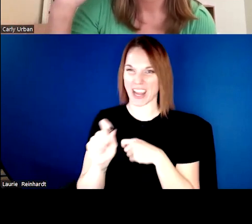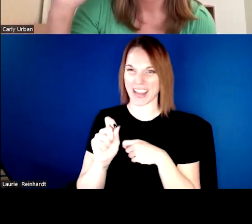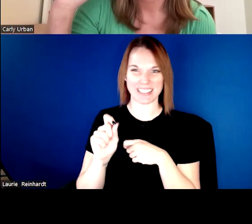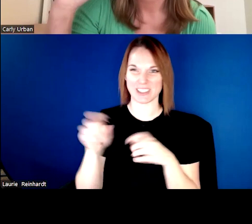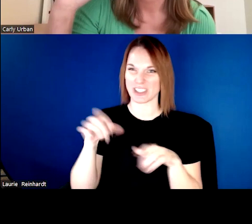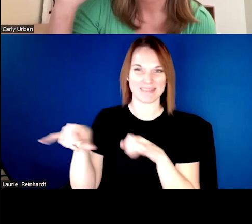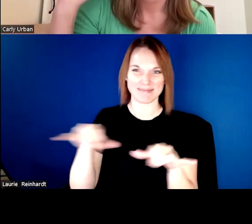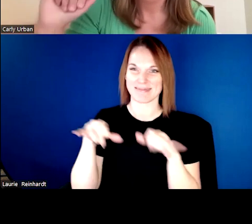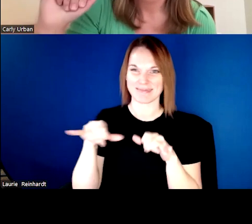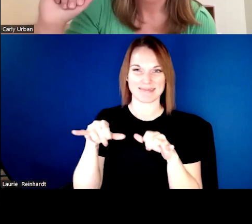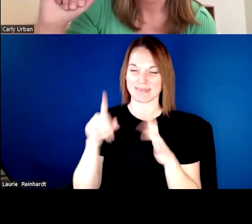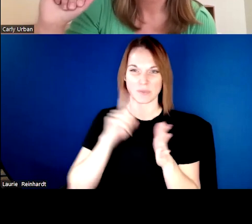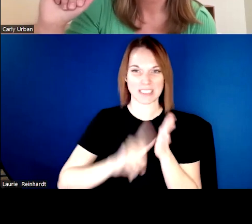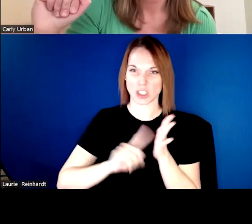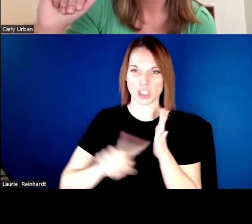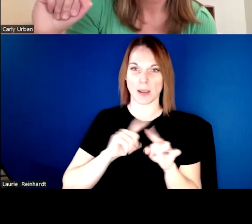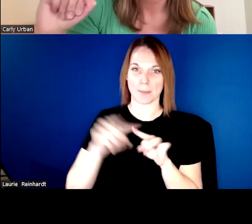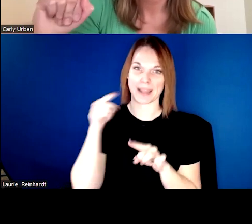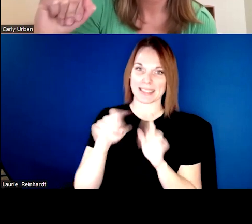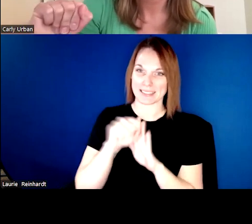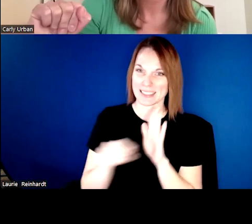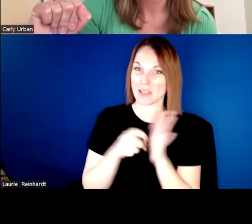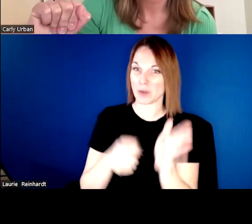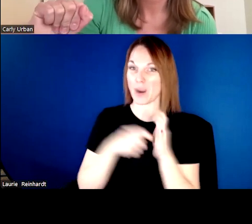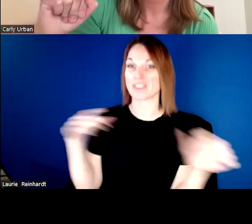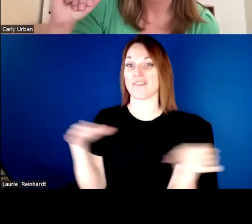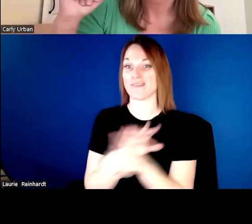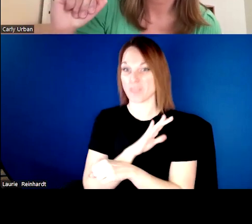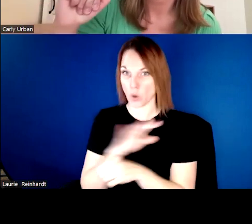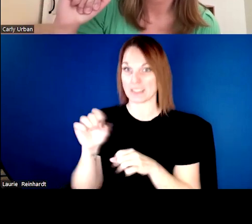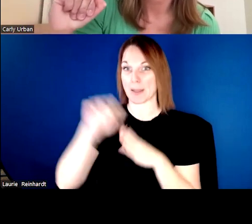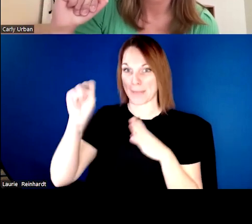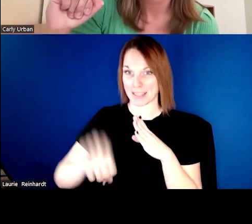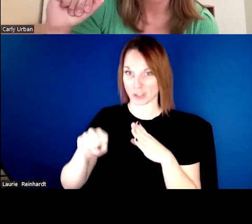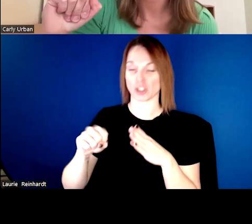states that require a full semester of personal finance education; and all of those first five